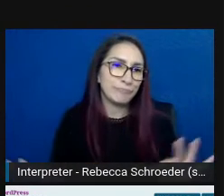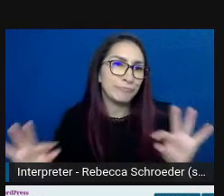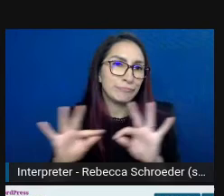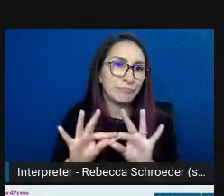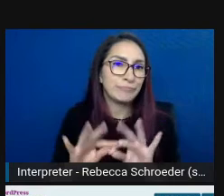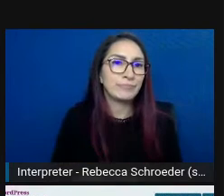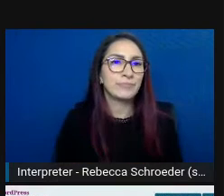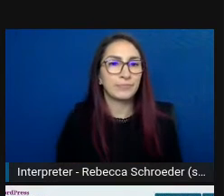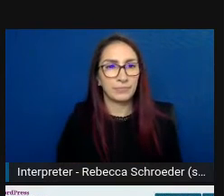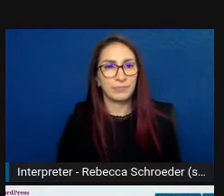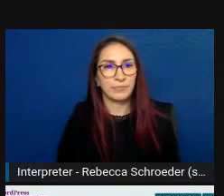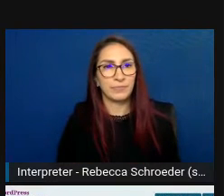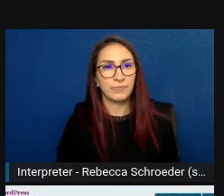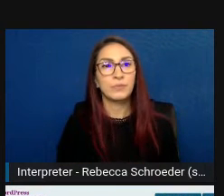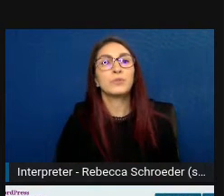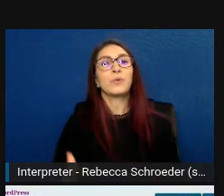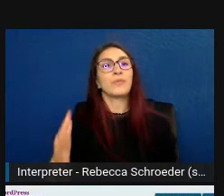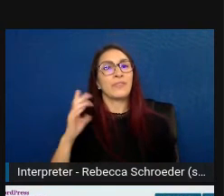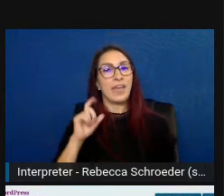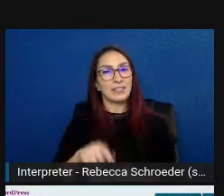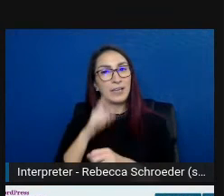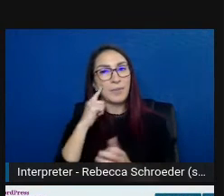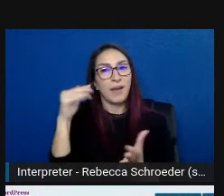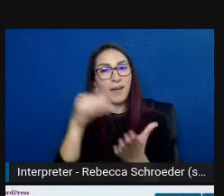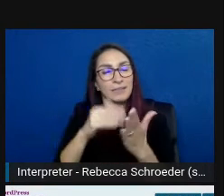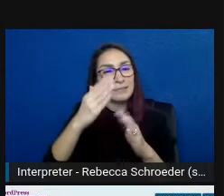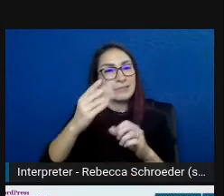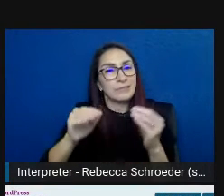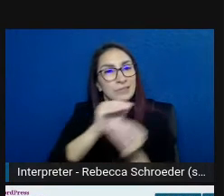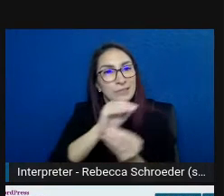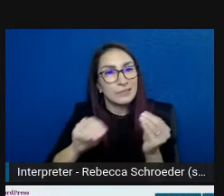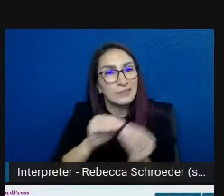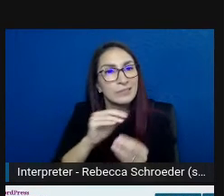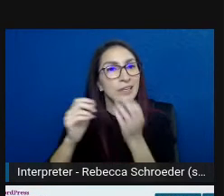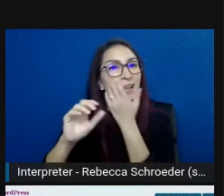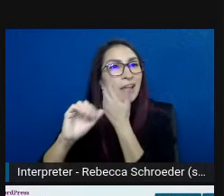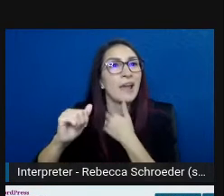as to what we could do to make sites render WCAG Conformant